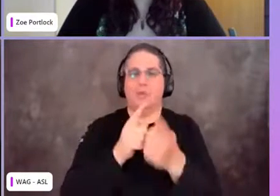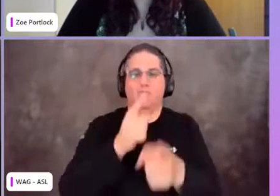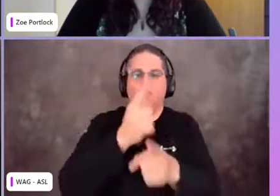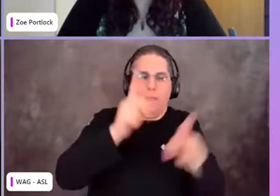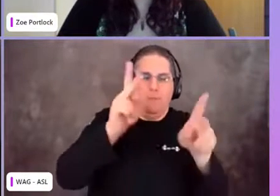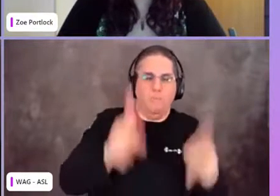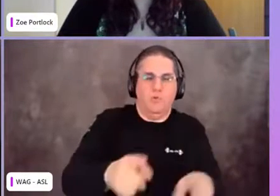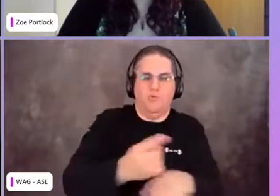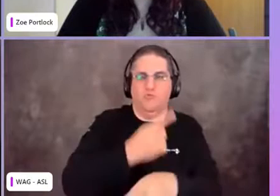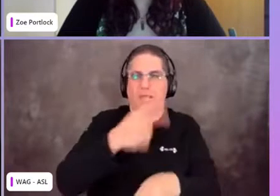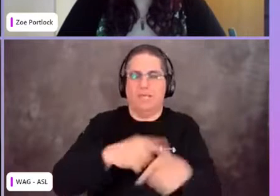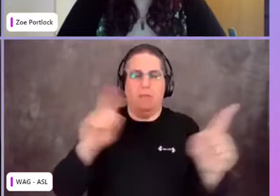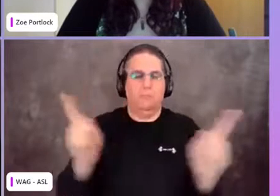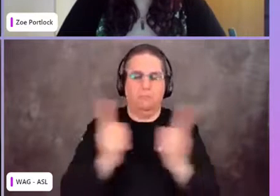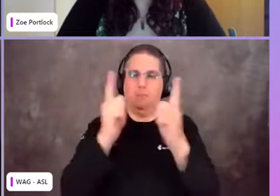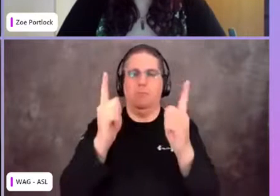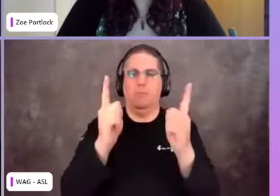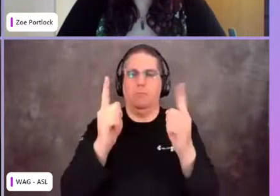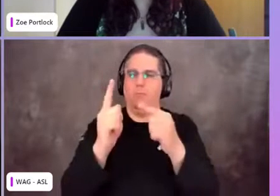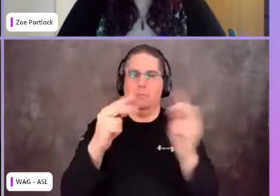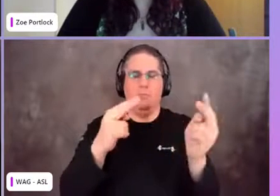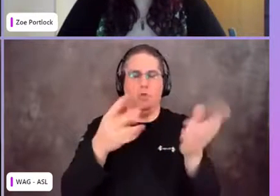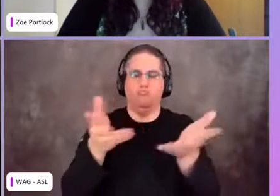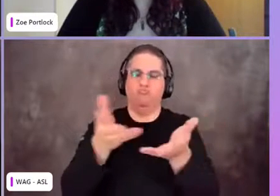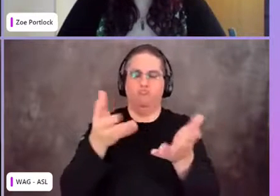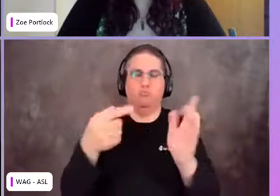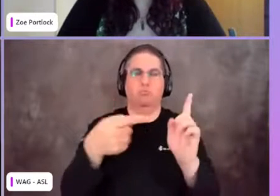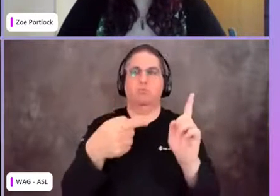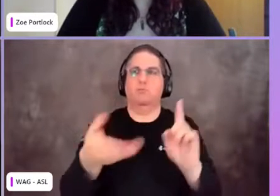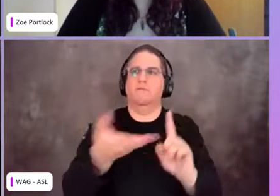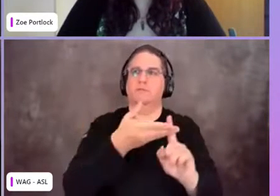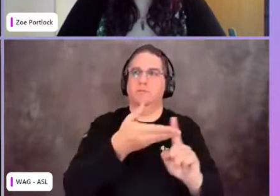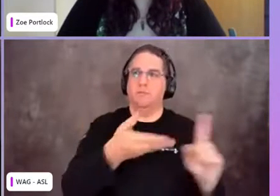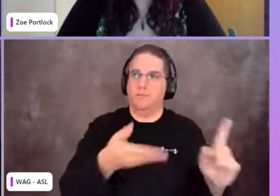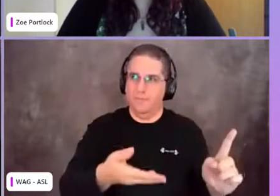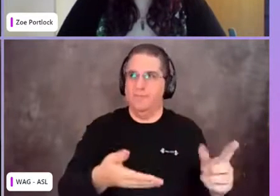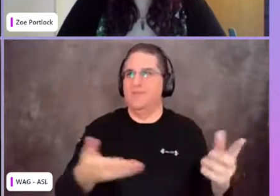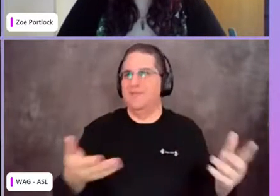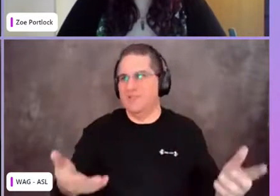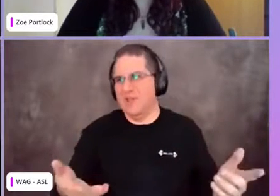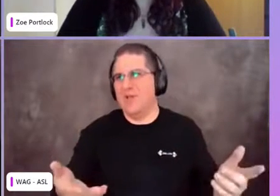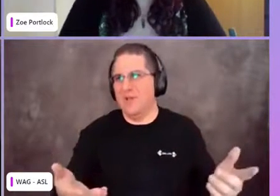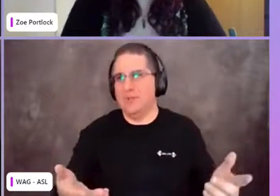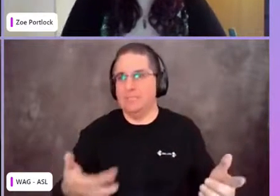picked up and got buy in from leadership just by accident or because the right people were in the right room at the